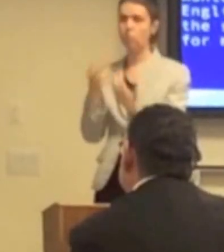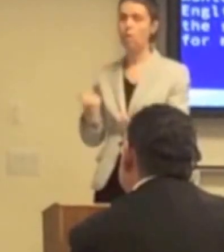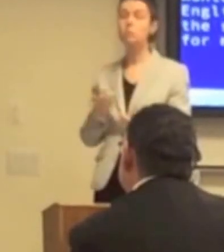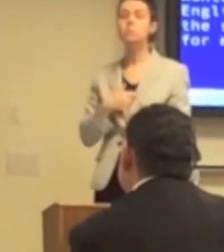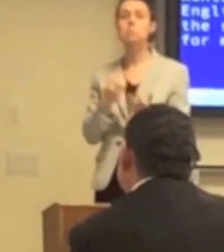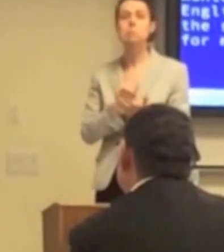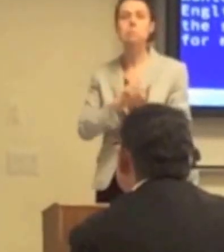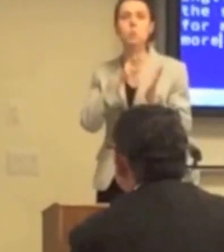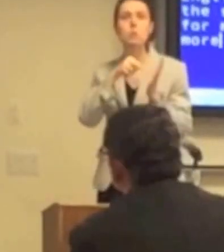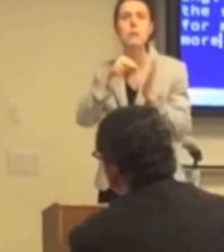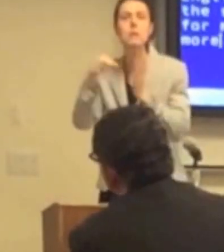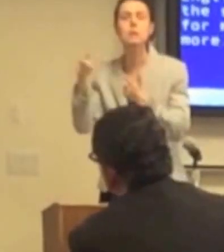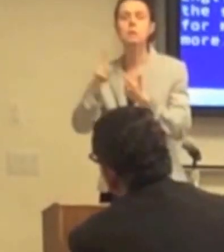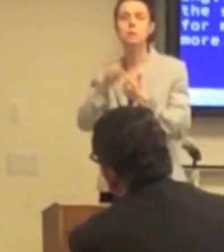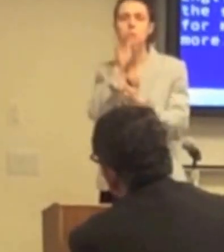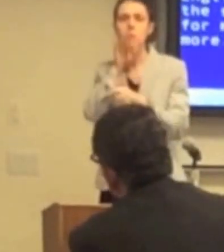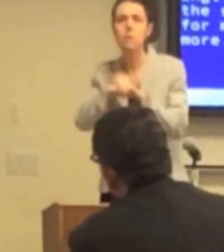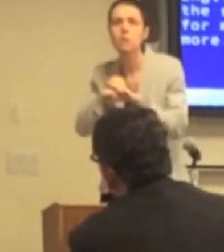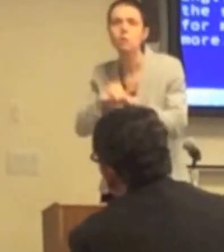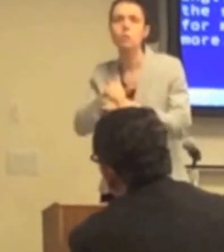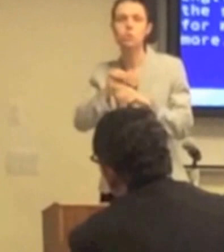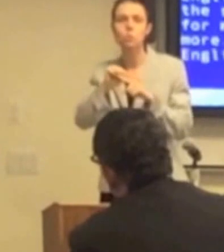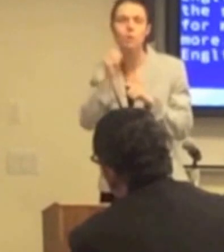I began speaking English at home.